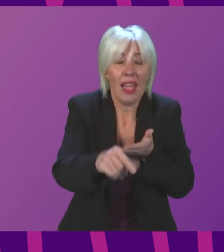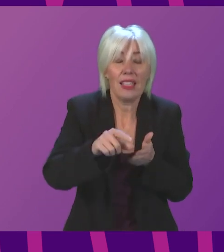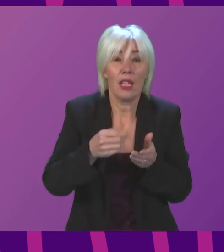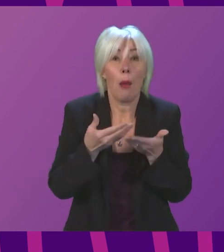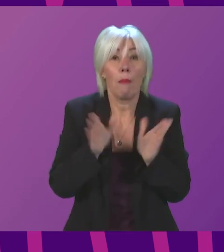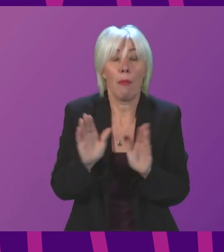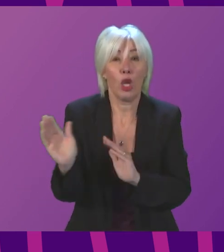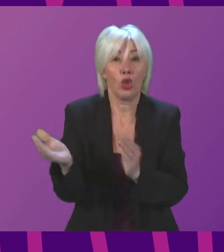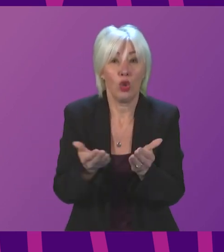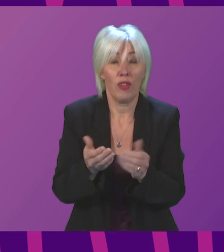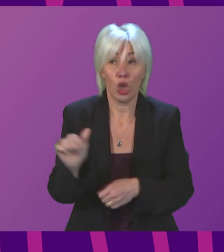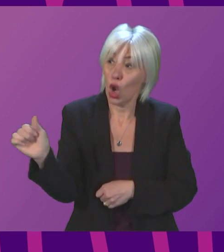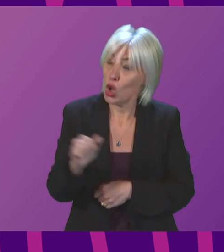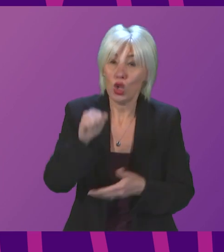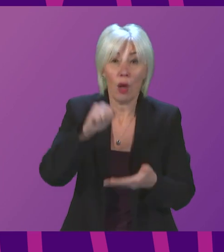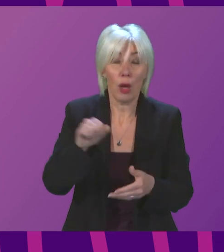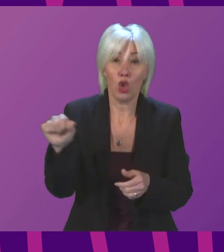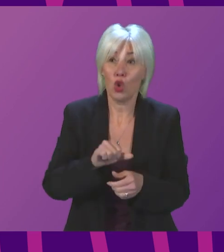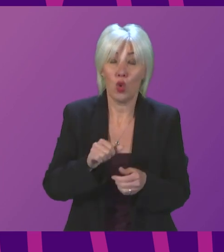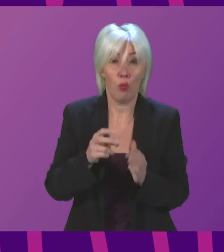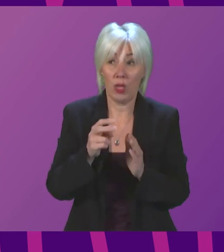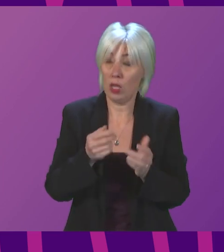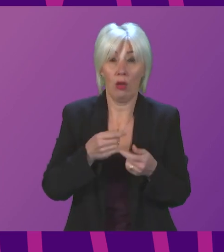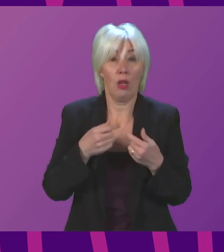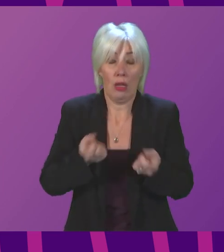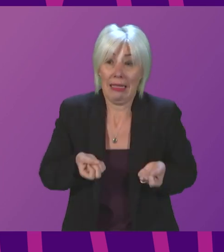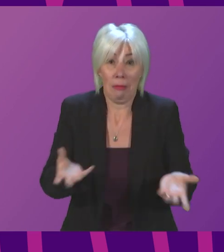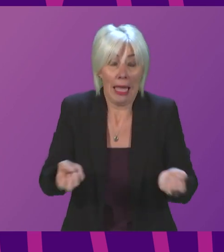that delivers record spending to restore Scotland’s national health service after what will be